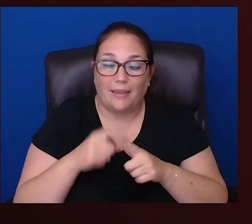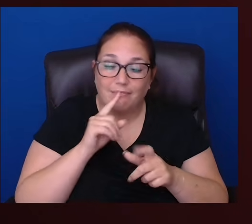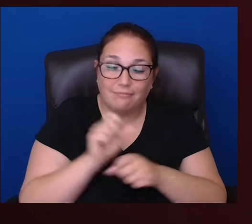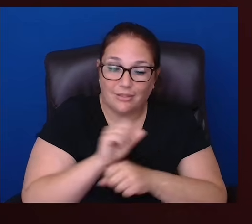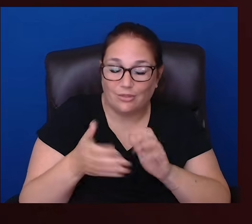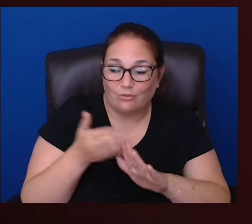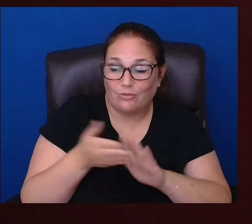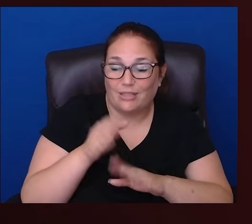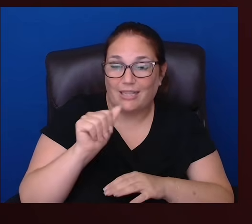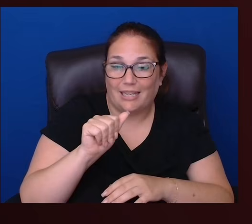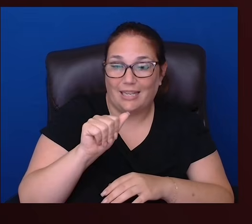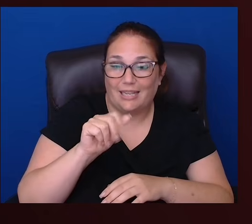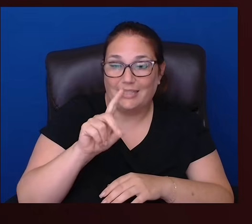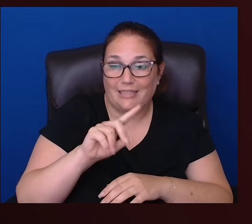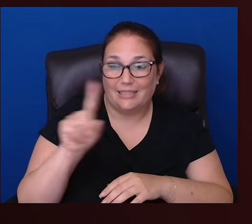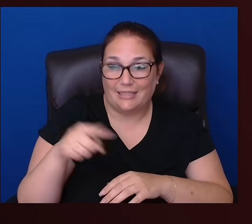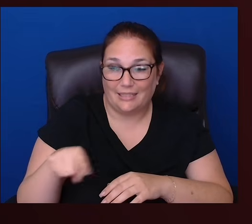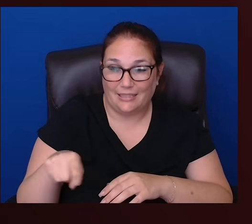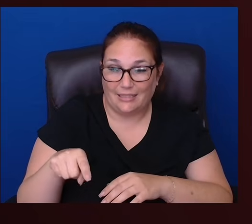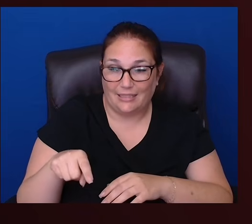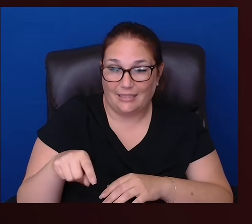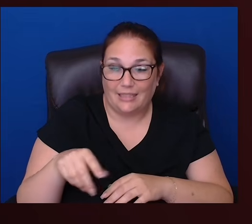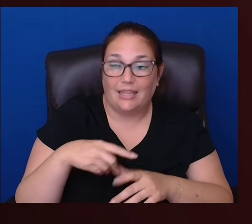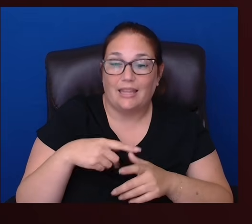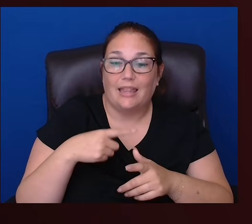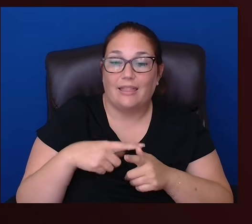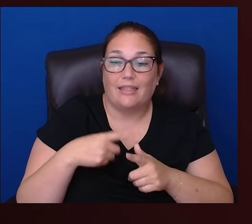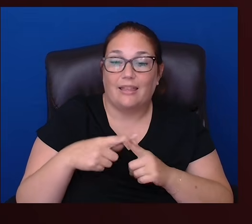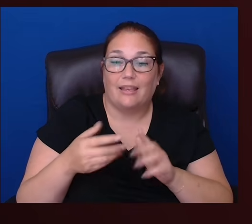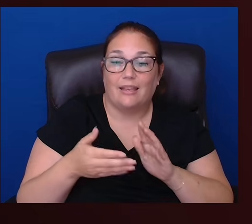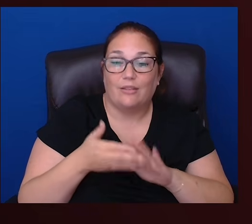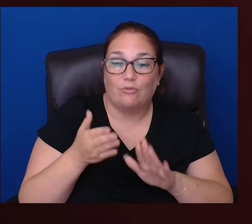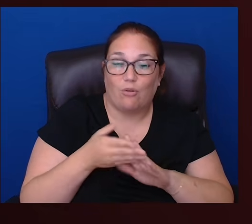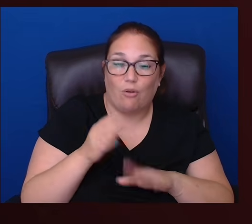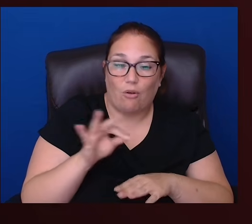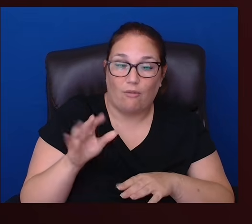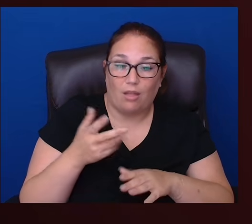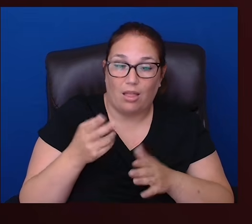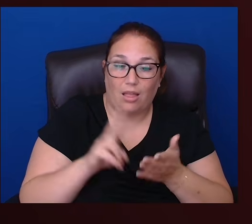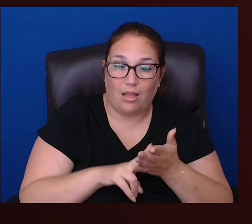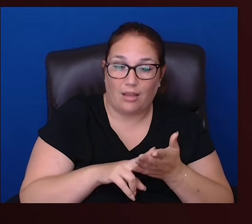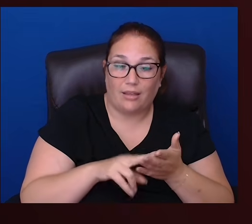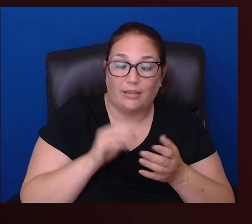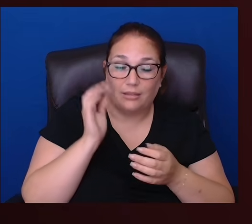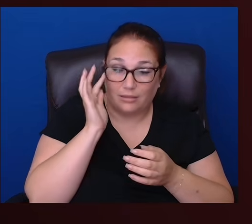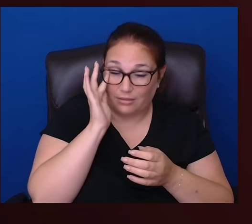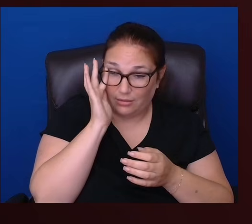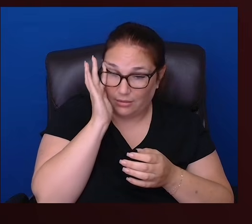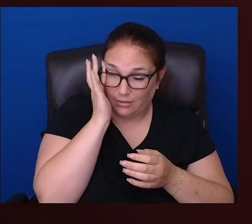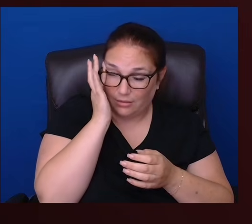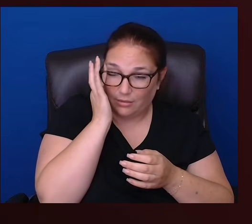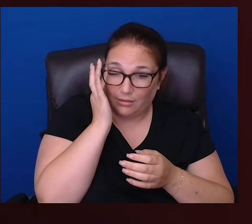First I ran AZD off login, now I'm running AZD in it. It asks me, " Do you want me to just use the code? "